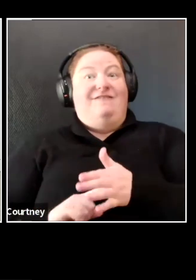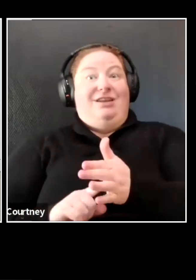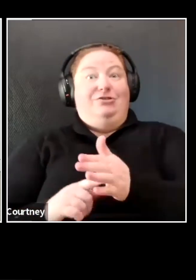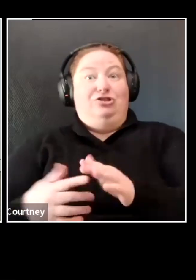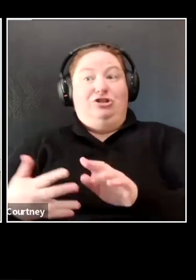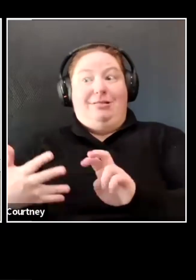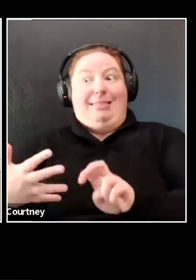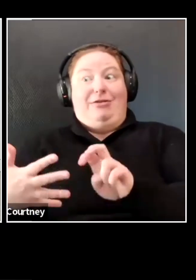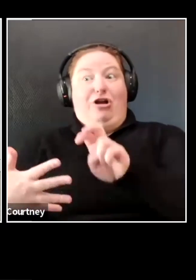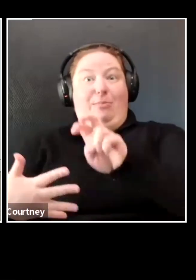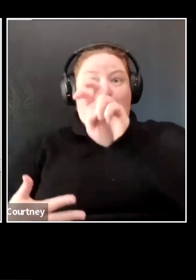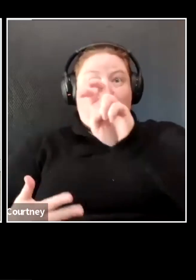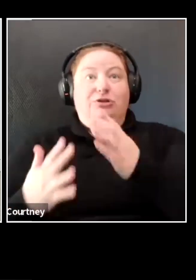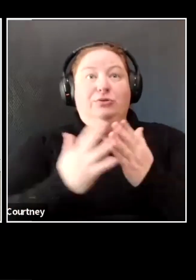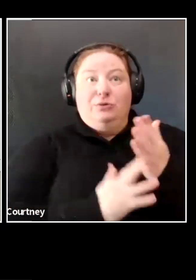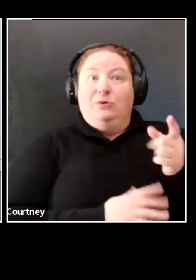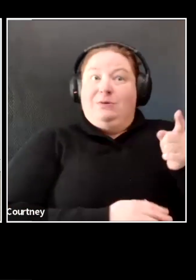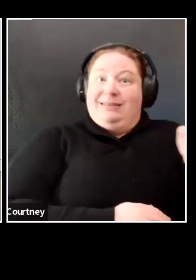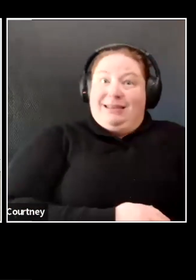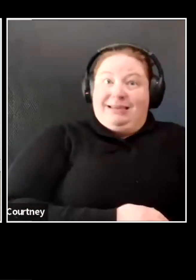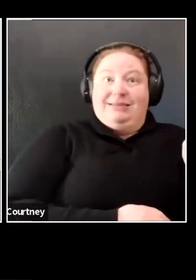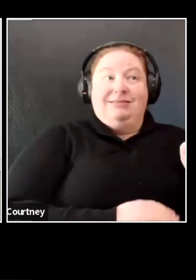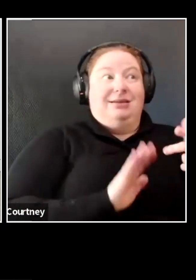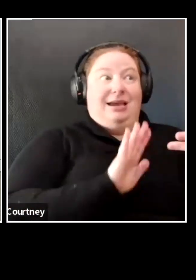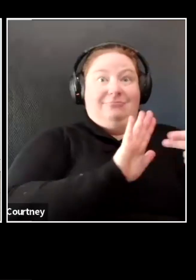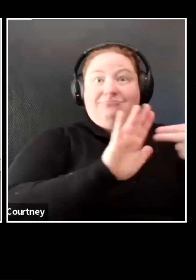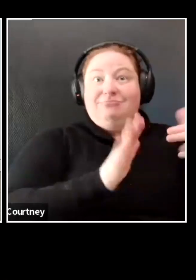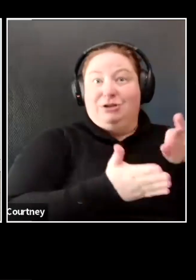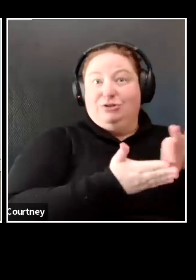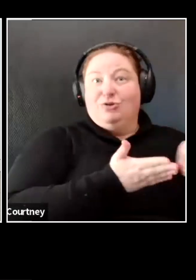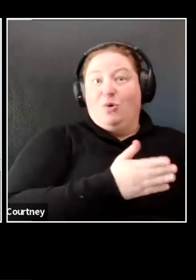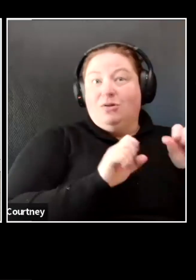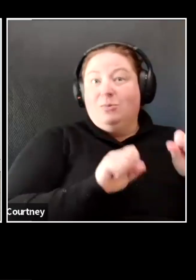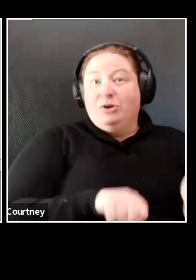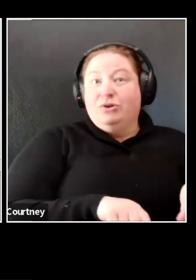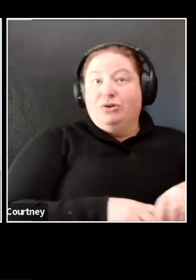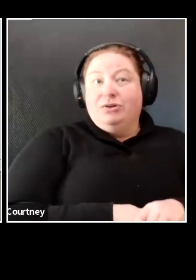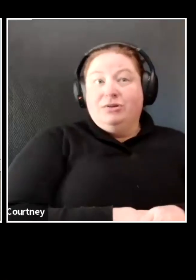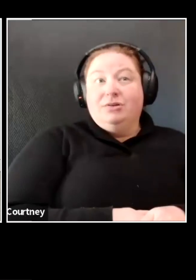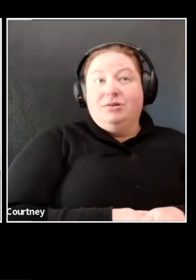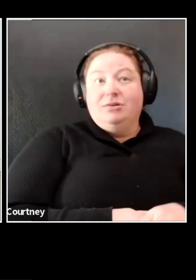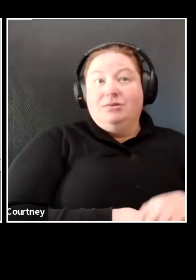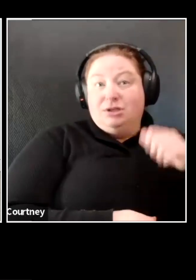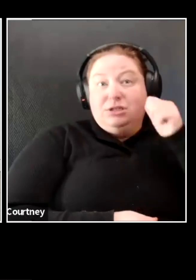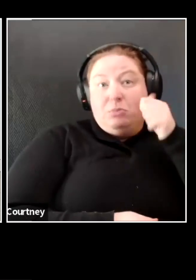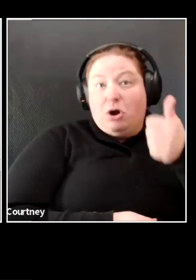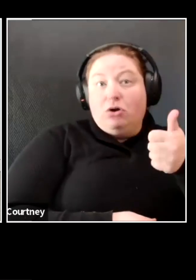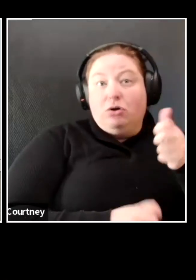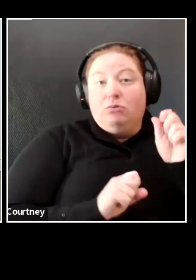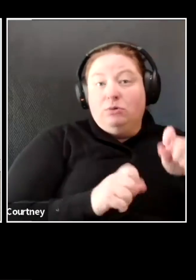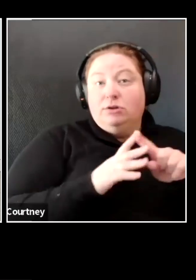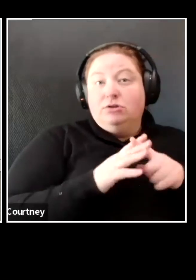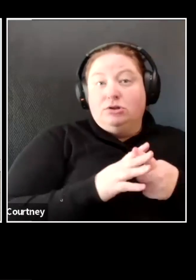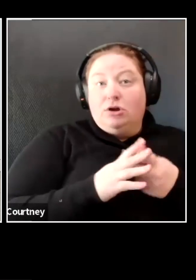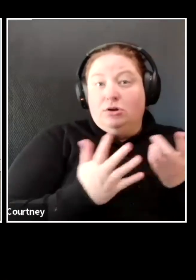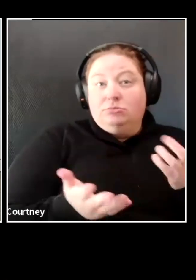and give it a score, right? Like we to like tomorrow like we could start and say, "Oh,